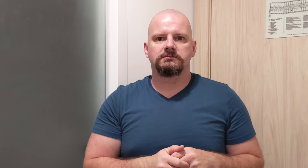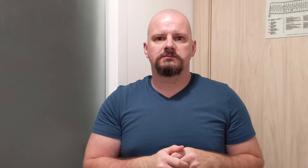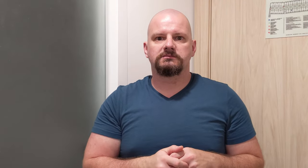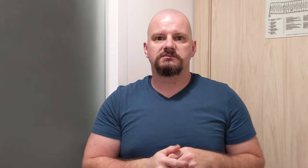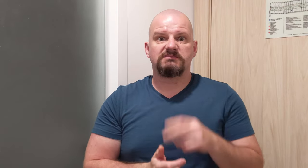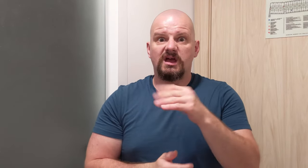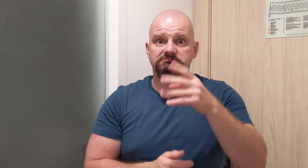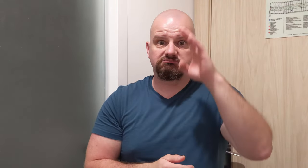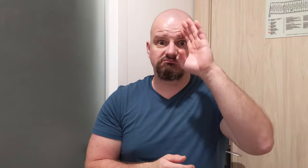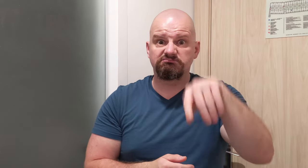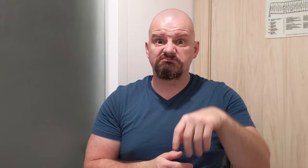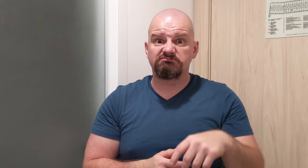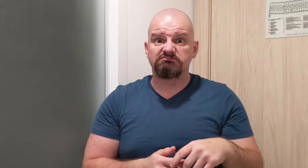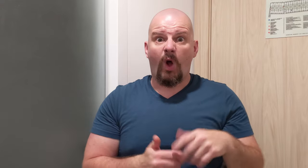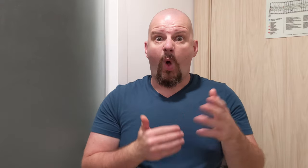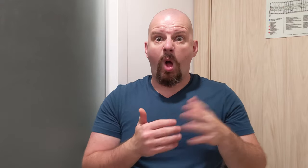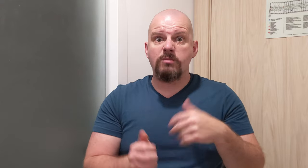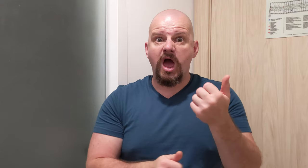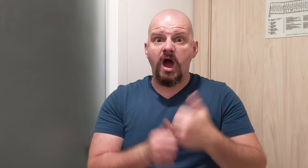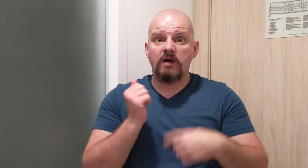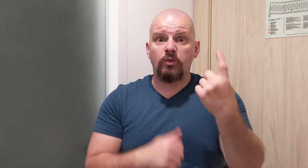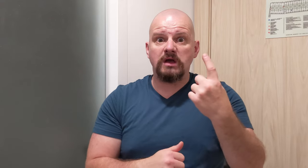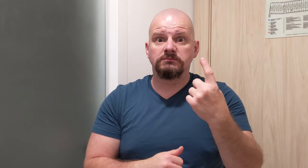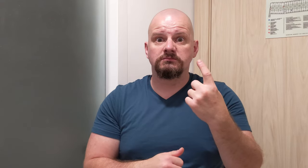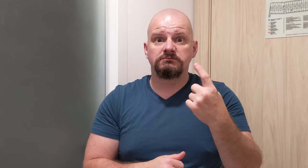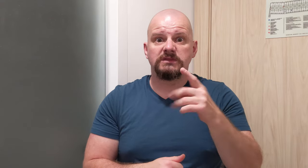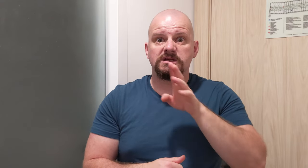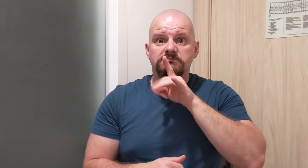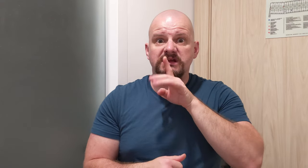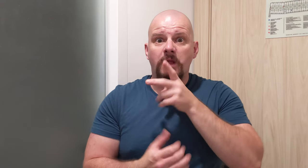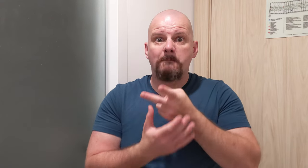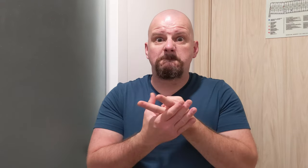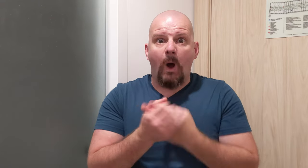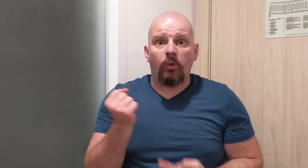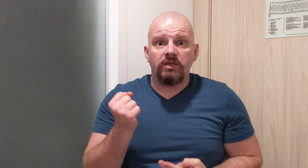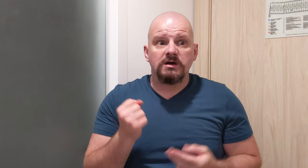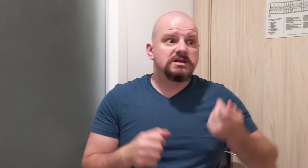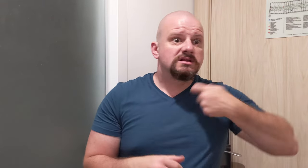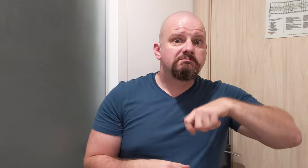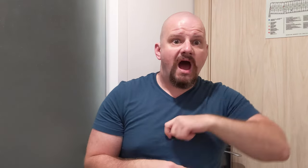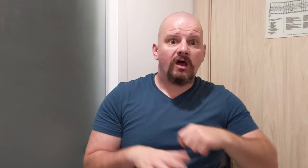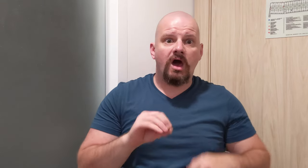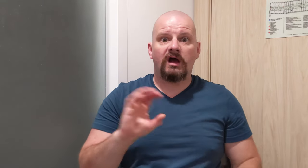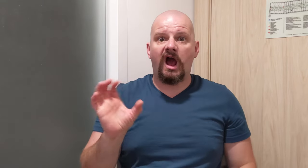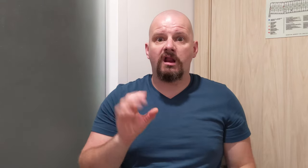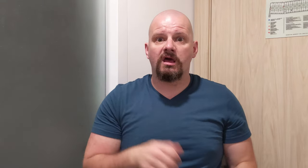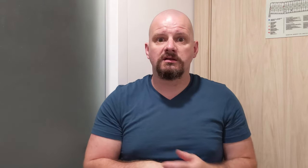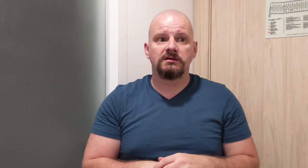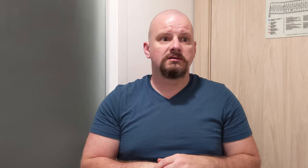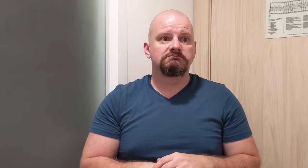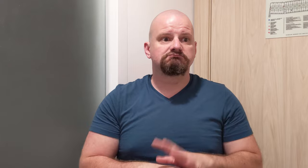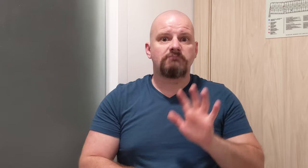You know almost everyone is fluent in both Spanish and Catalan!